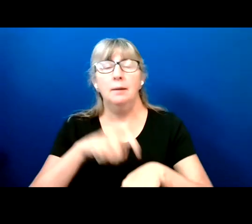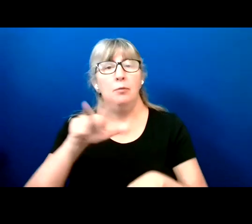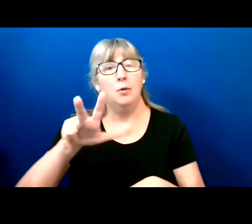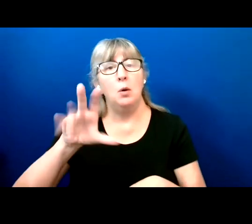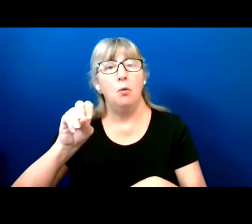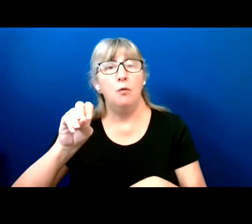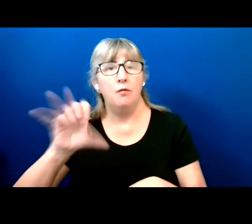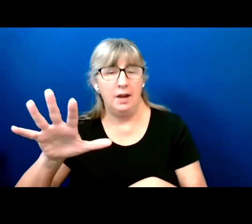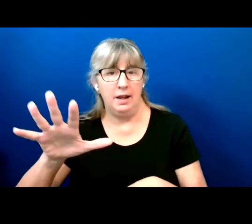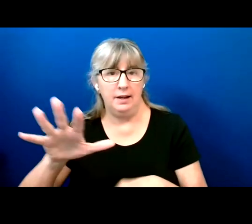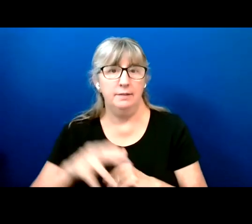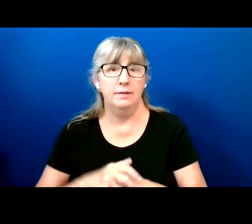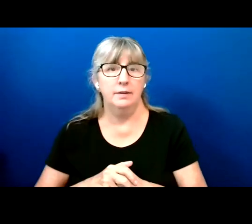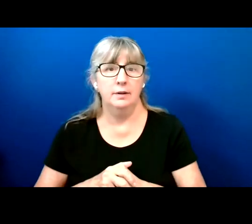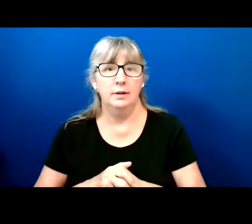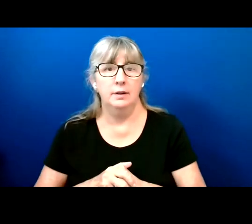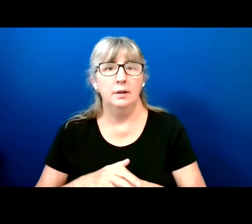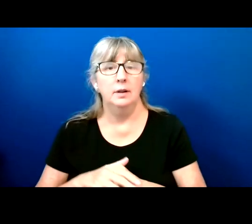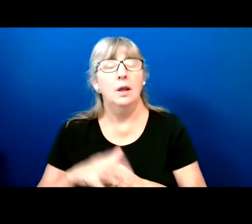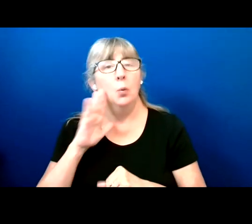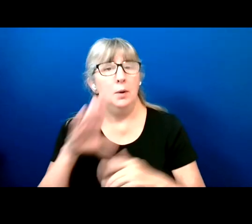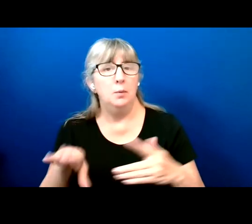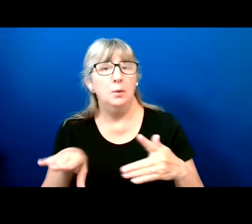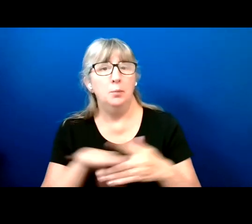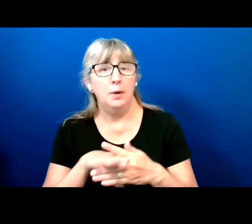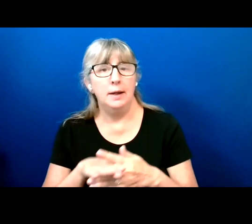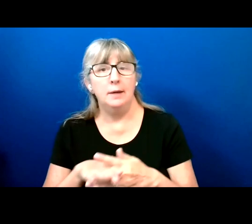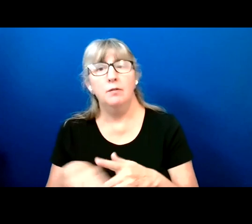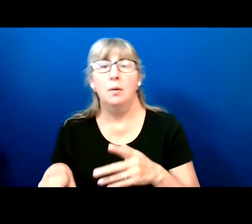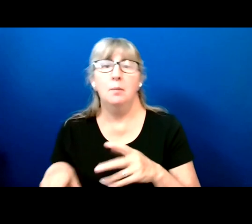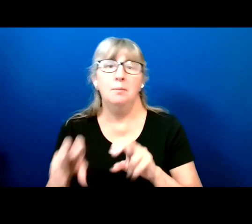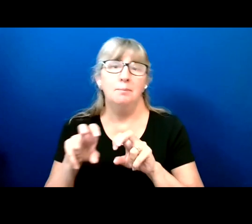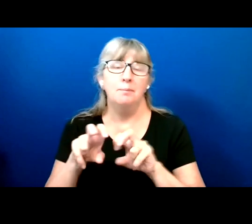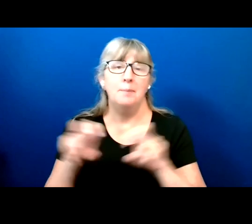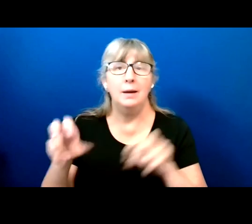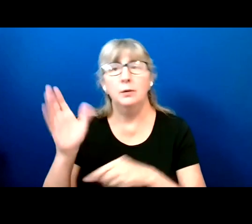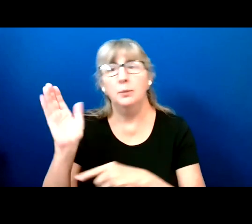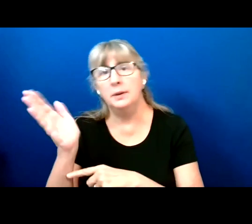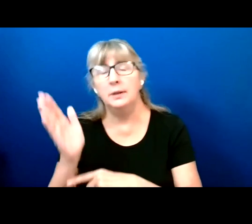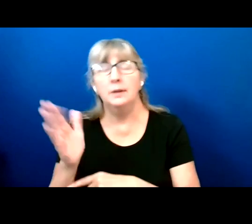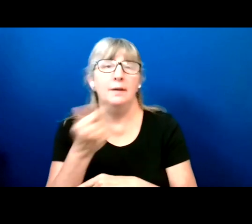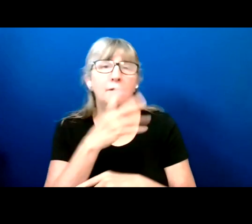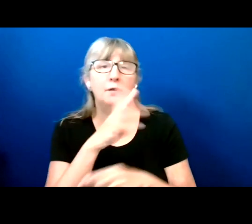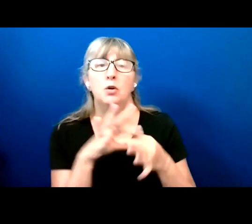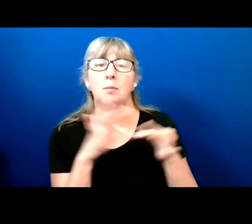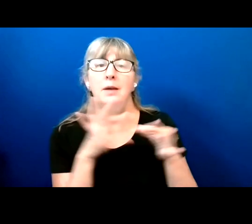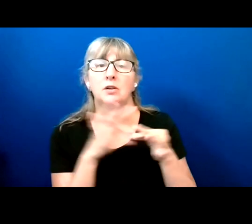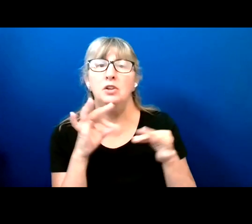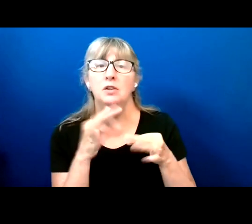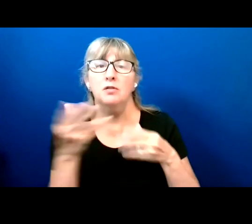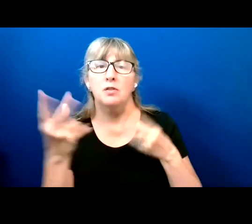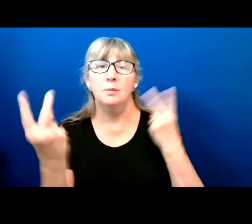We're going to break from the panels and preparation for another few messages from guest speakers.